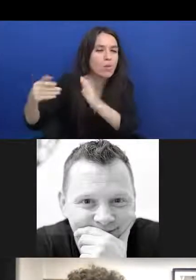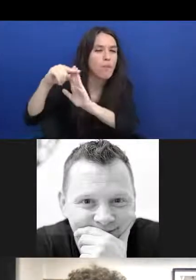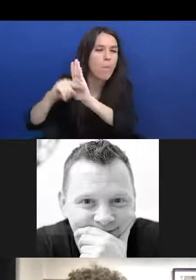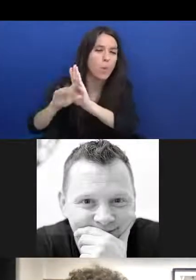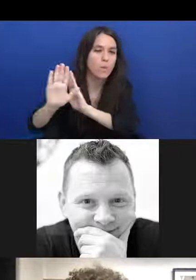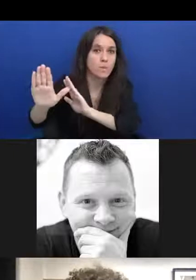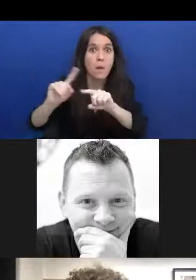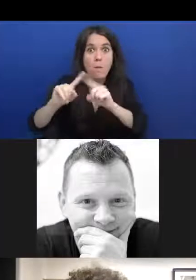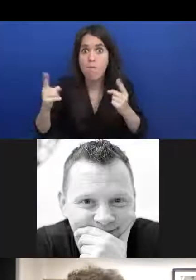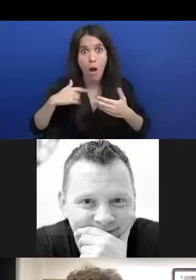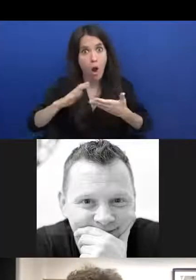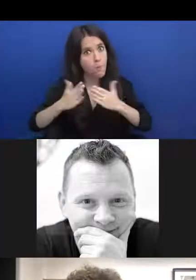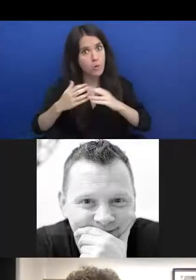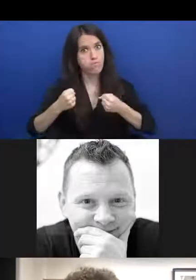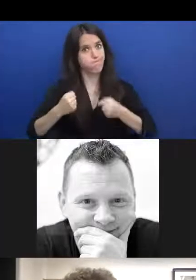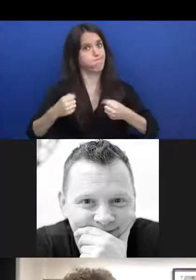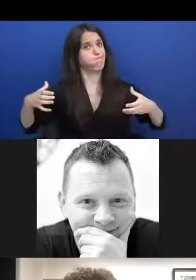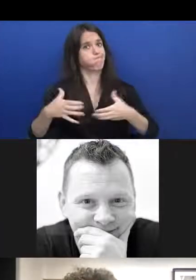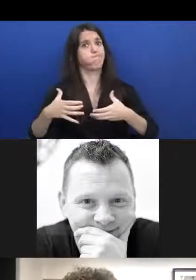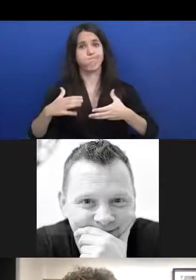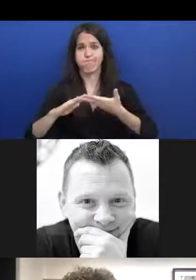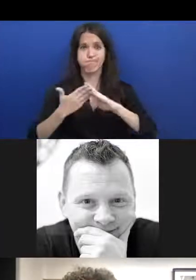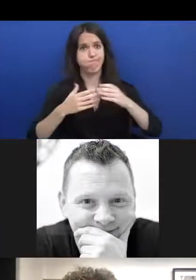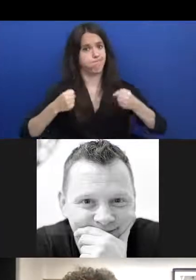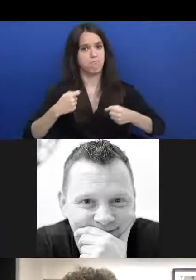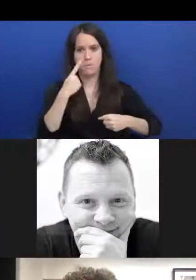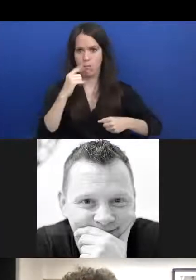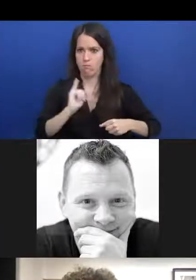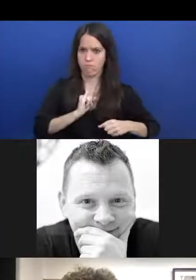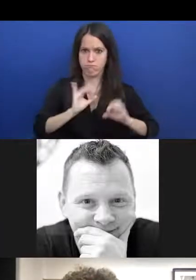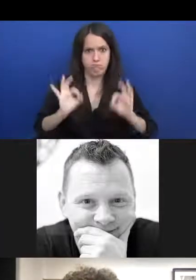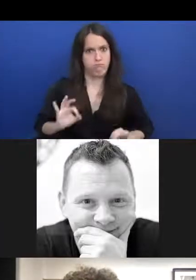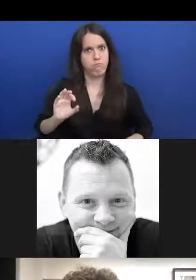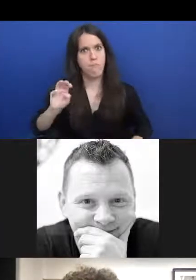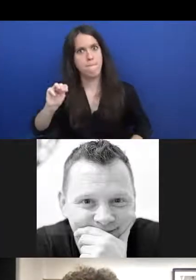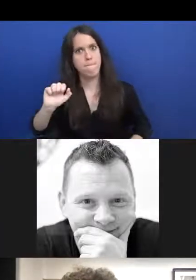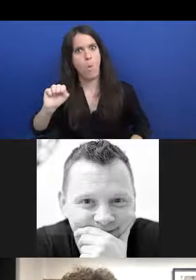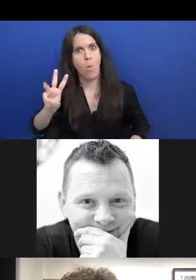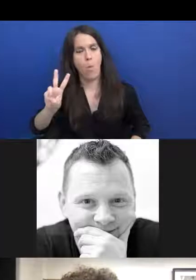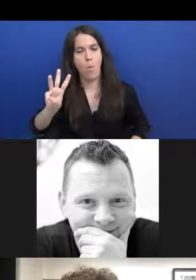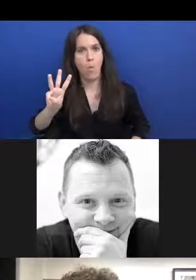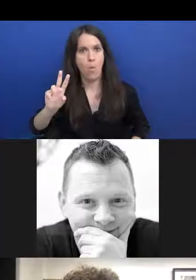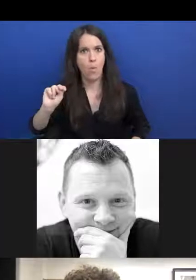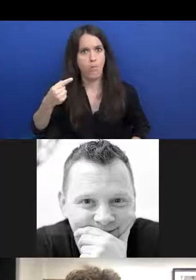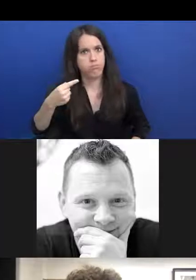who have a parent who identifies as Mawng speaker those kids will also learn grow up speaking Mawng